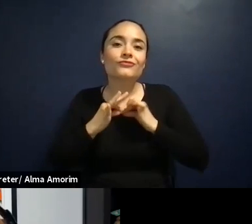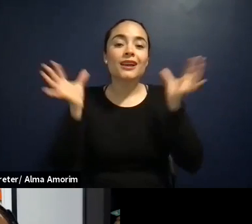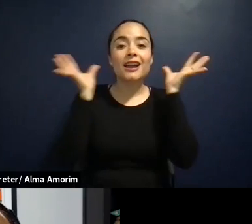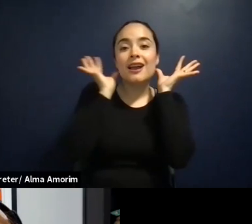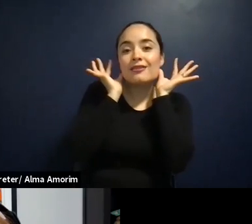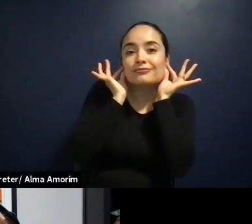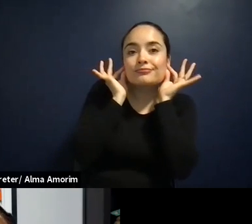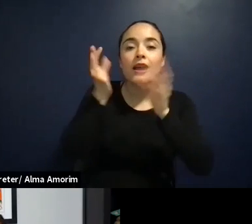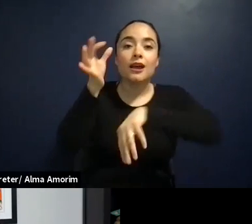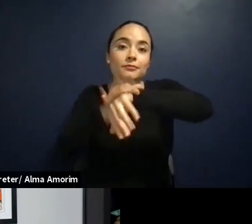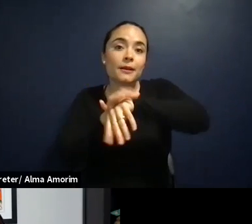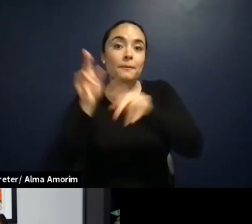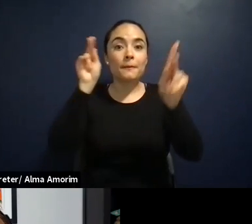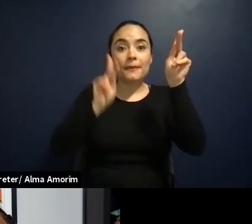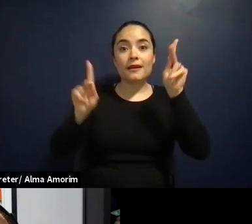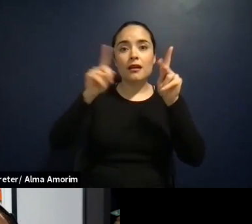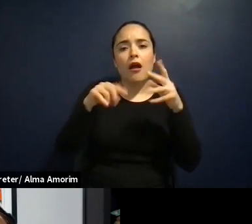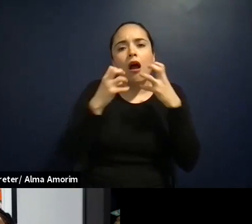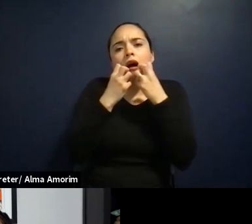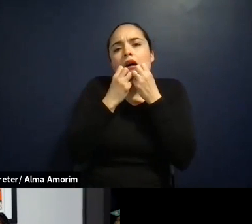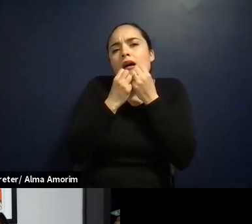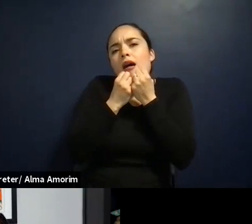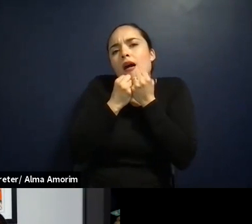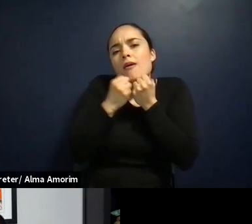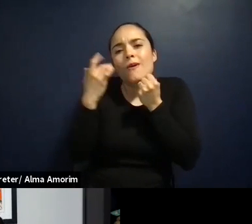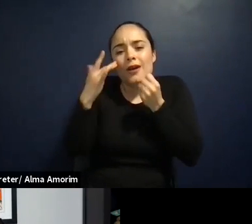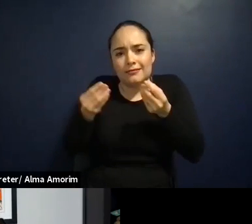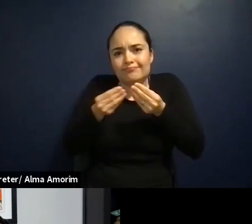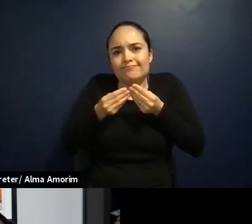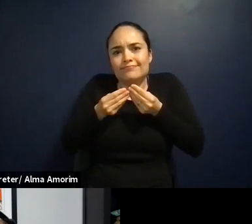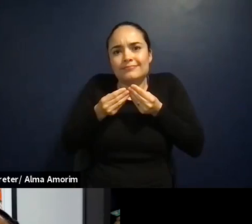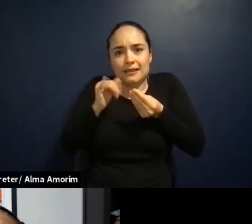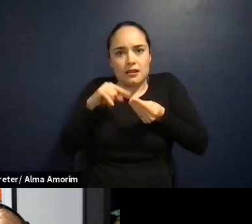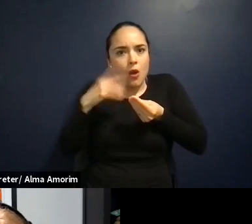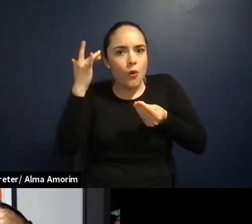hard to find, as we talked, about even in gold mines where it's concentrated, we can only get